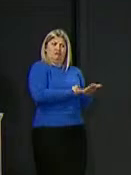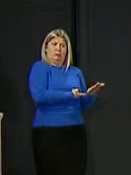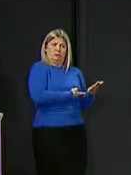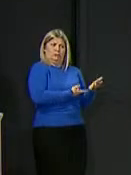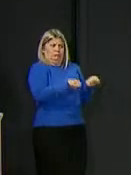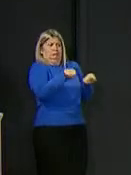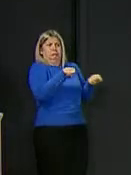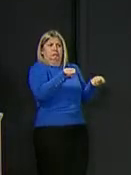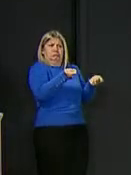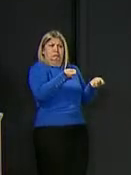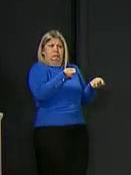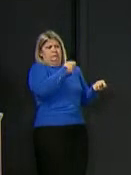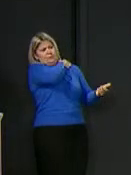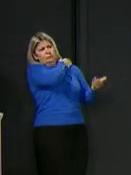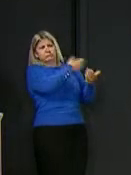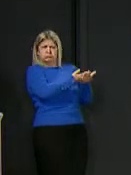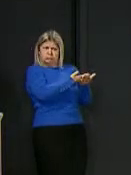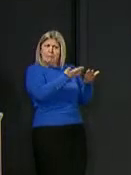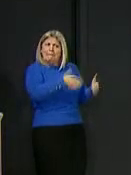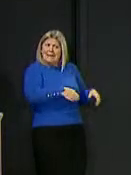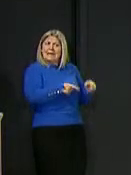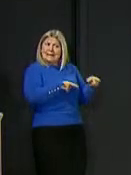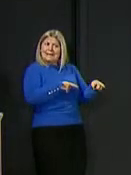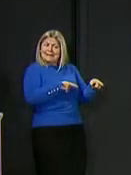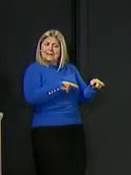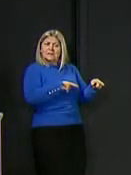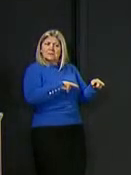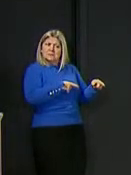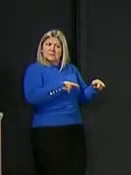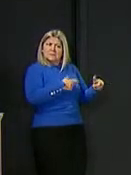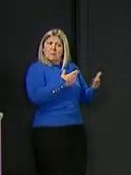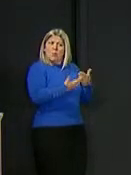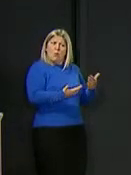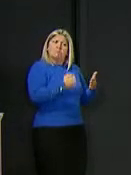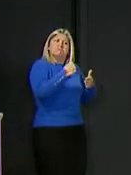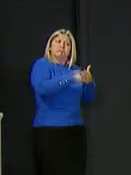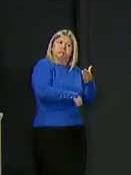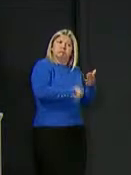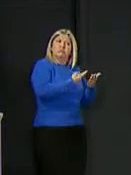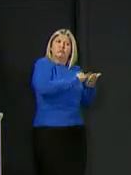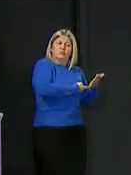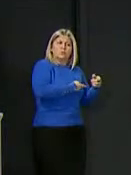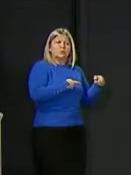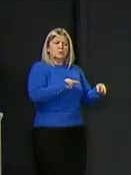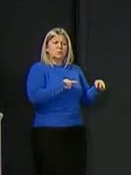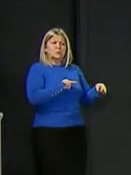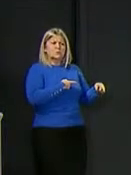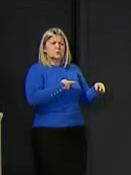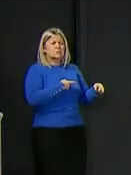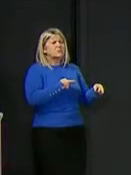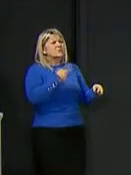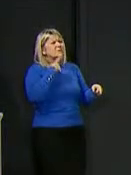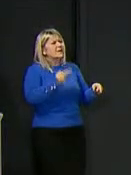in place the longest. It was previously said that these restrictions were thought to be